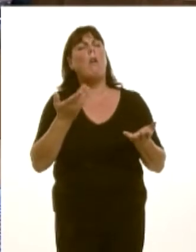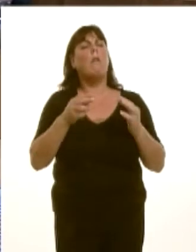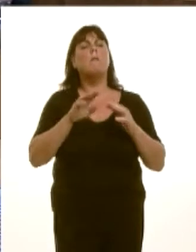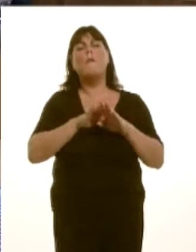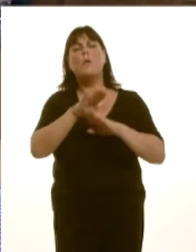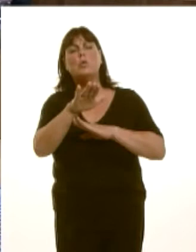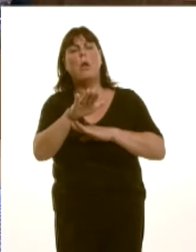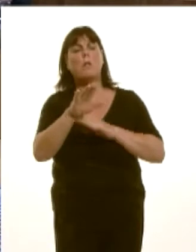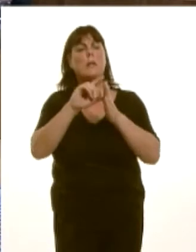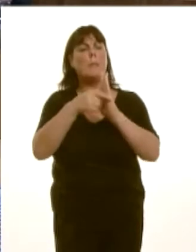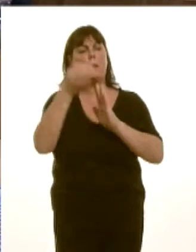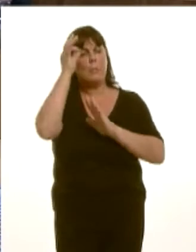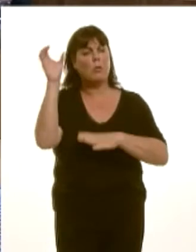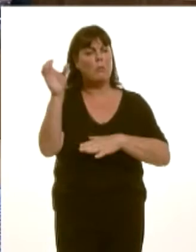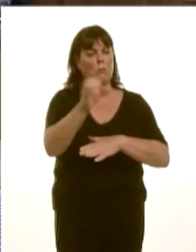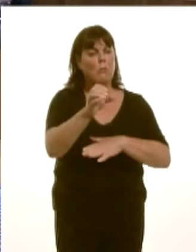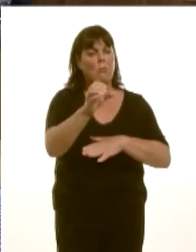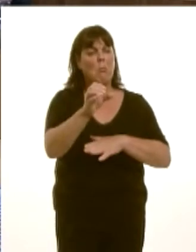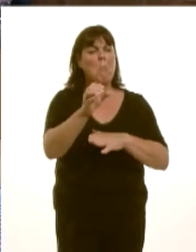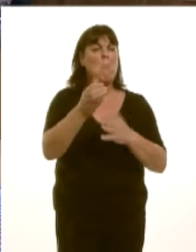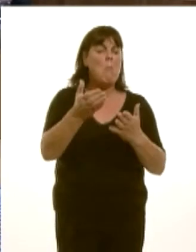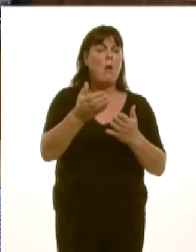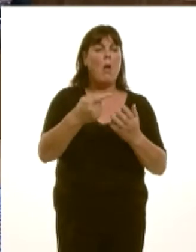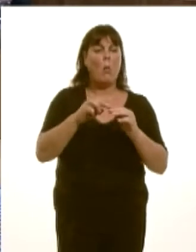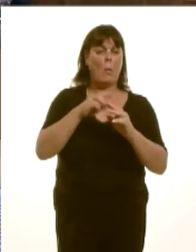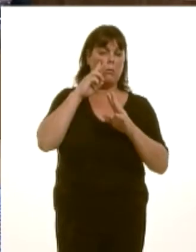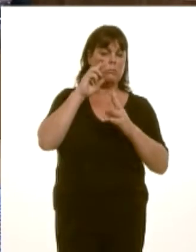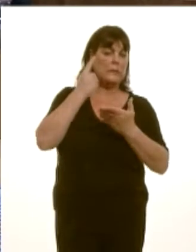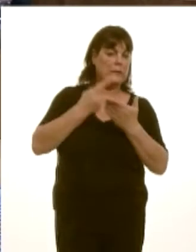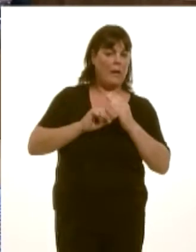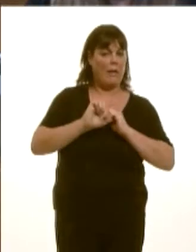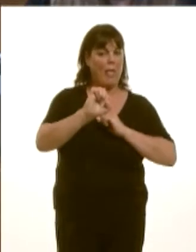would be a debate as to what the powers and responsibilities of that commissioner would be.